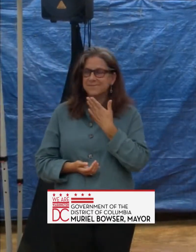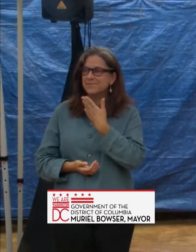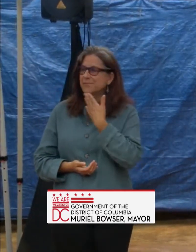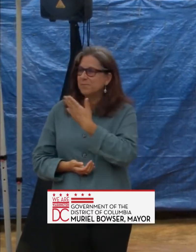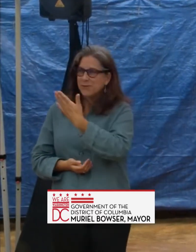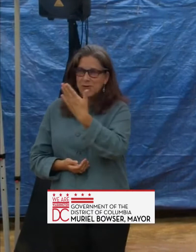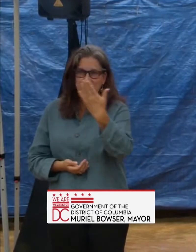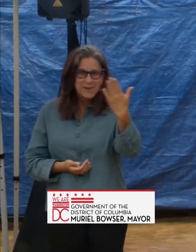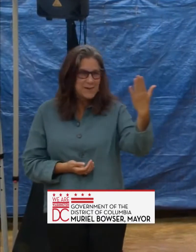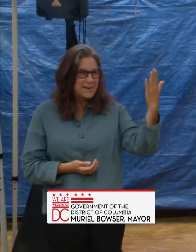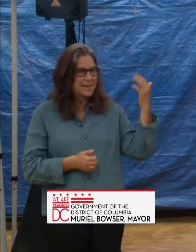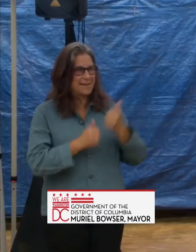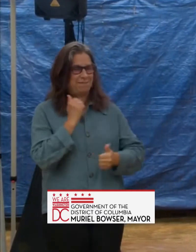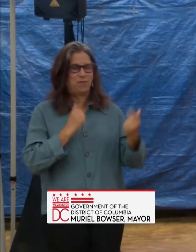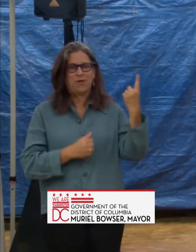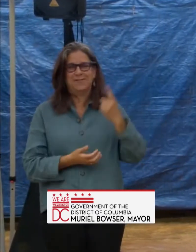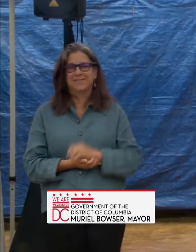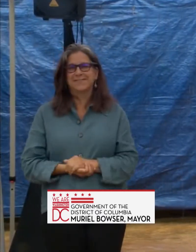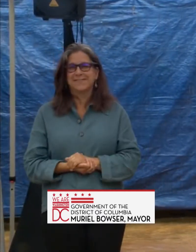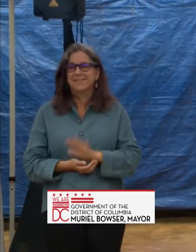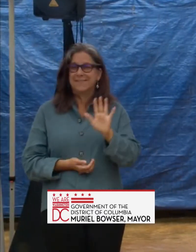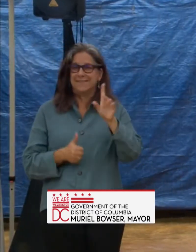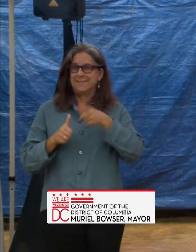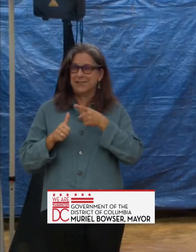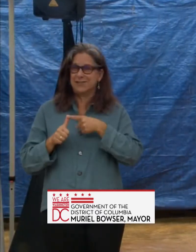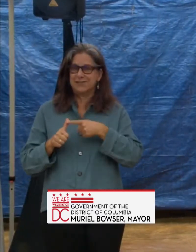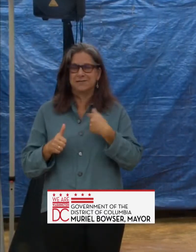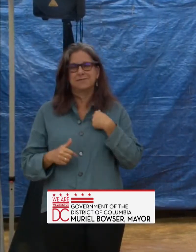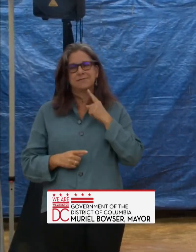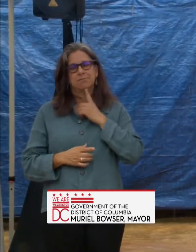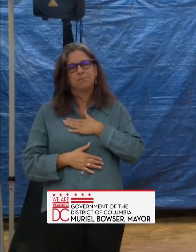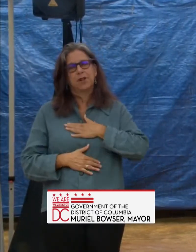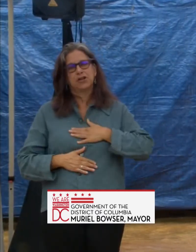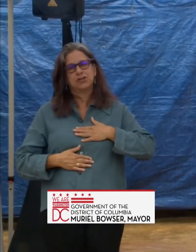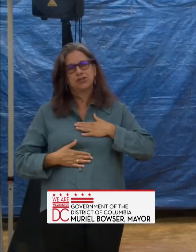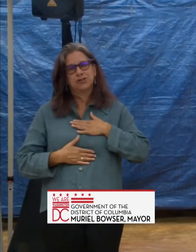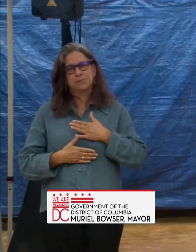FIRST OF ALL, IT'S A PLEASURE TO BE HERE WITH YOU, MAYOR BOWSER, ON THIS WONDERFUL EVENT.